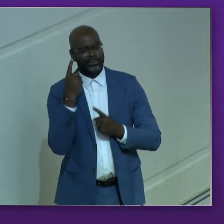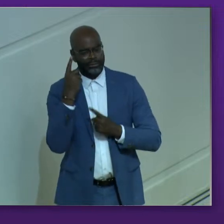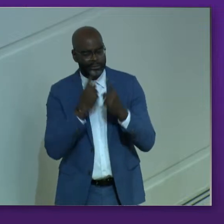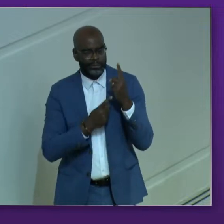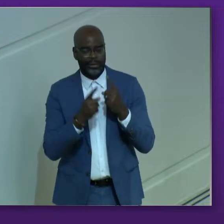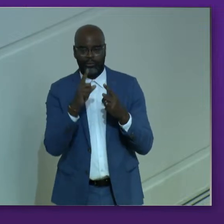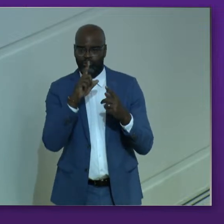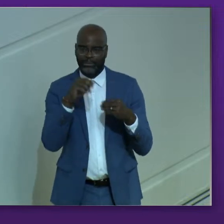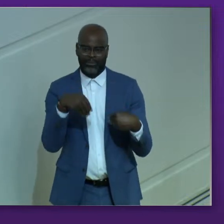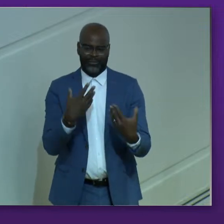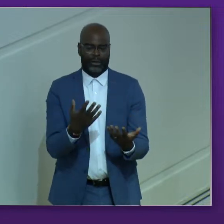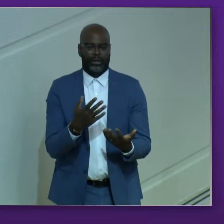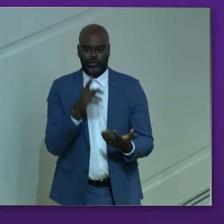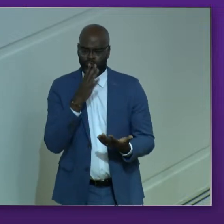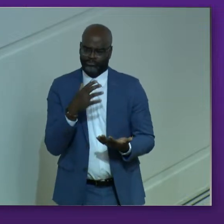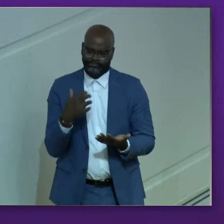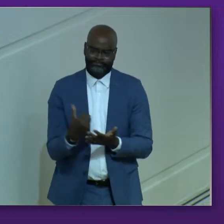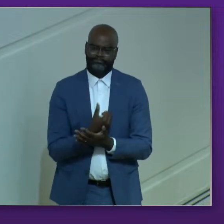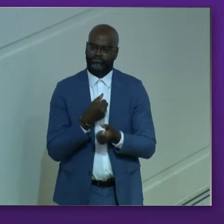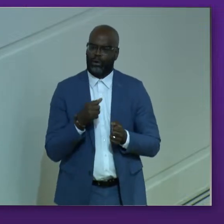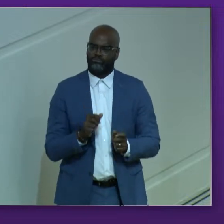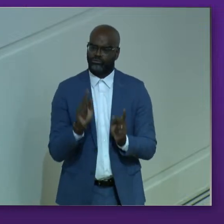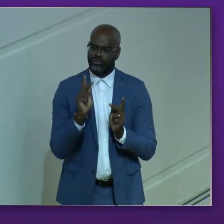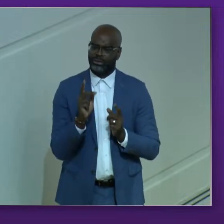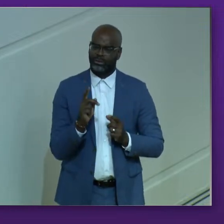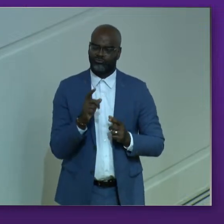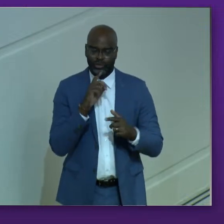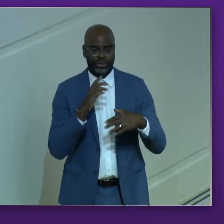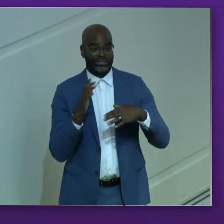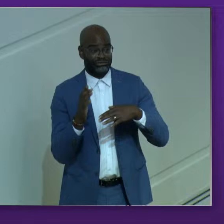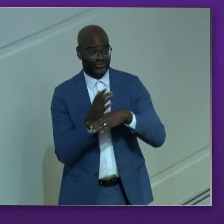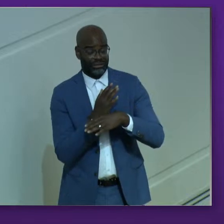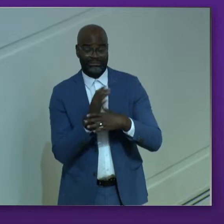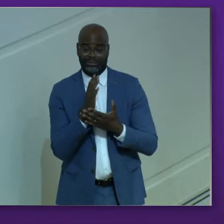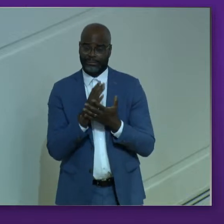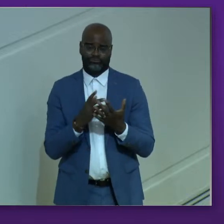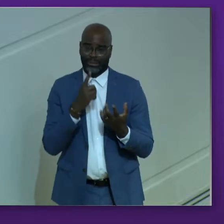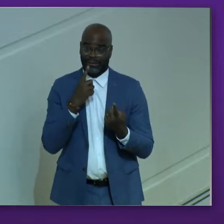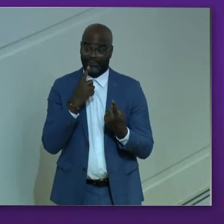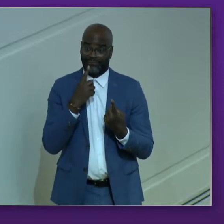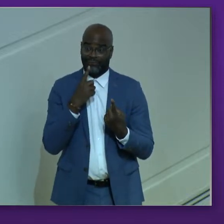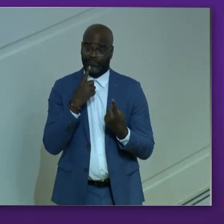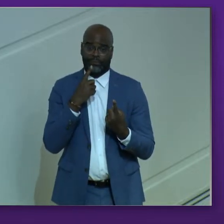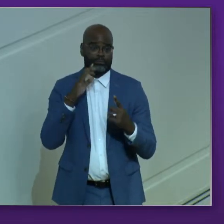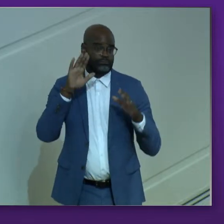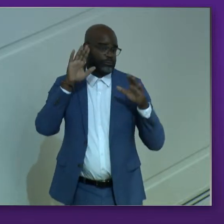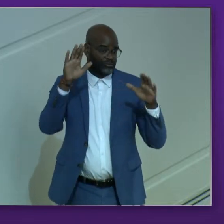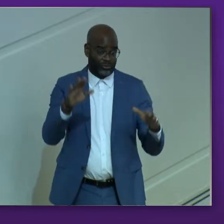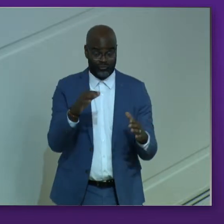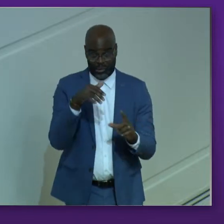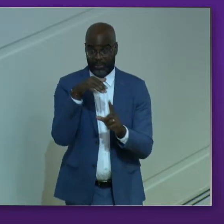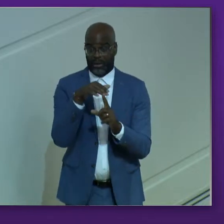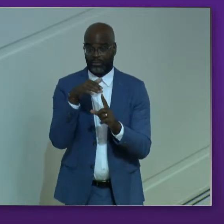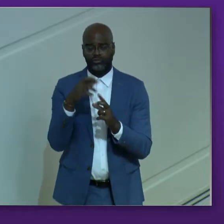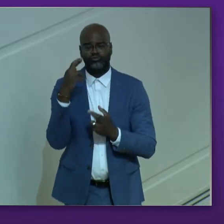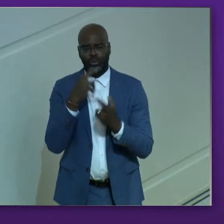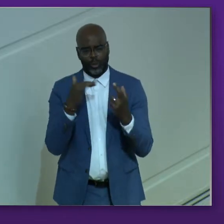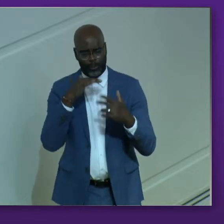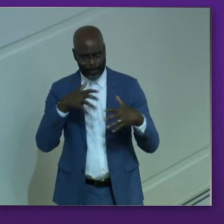COMPLETION SUCCESS. WHEN WE REFLECT ON THOSE IT'S WHERE WE ARE RIGHT NOW AS SPRING CLOSING EACH YEAR WHICH PRESENTS